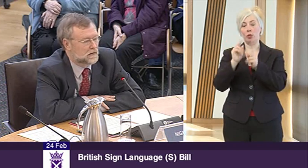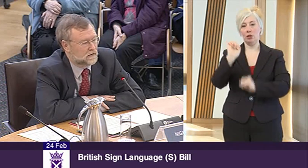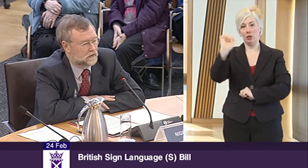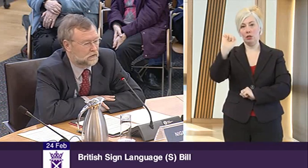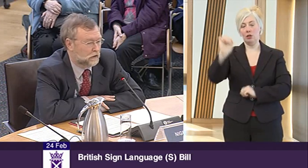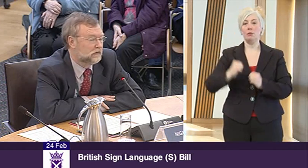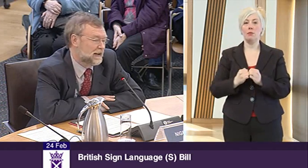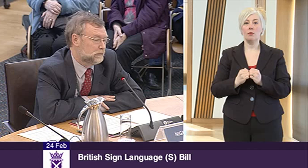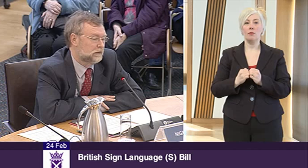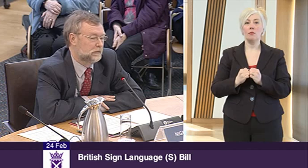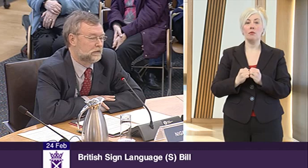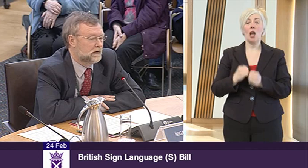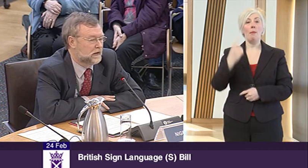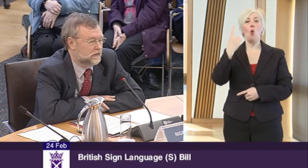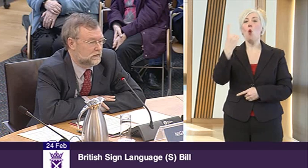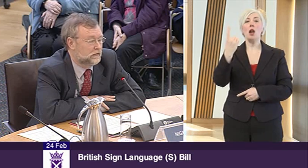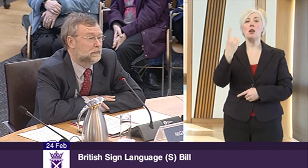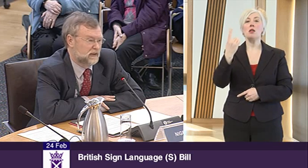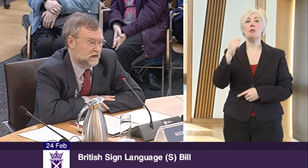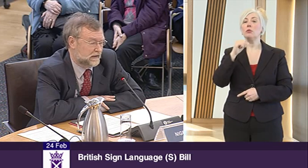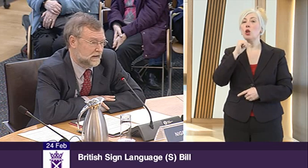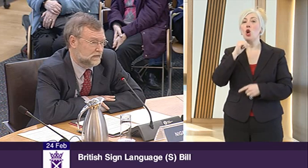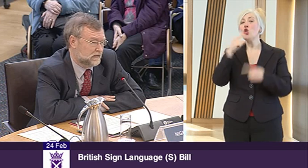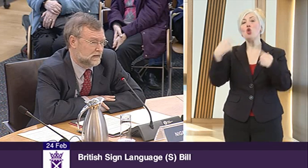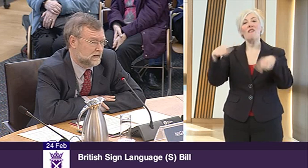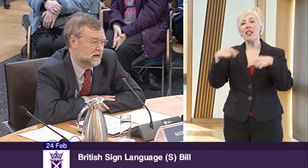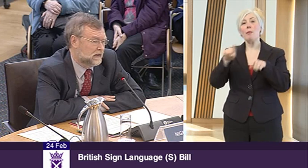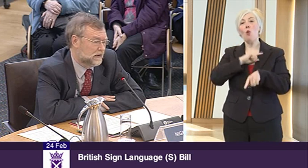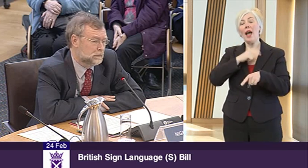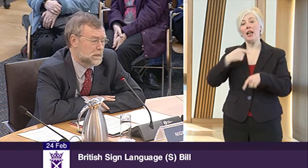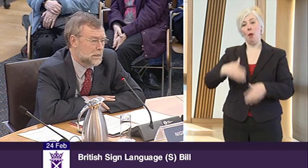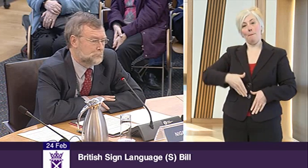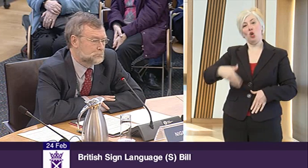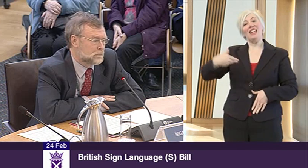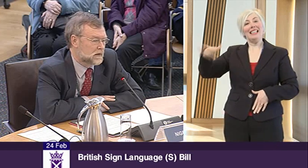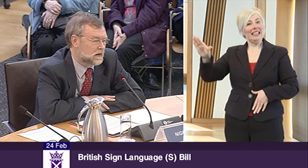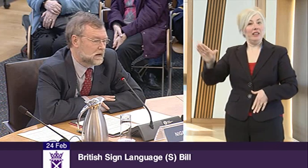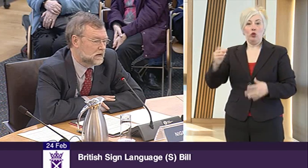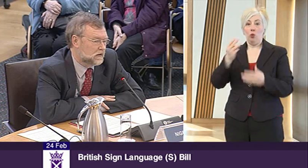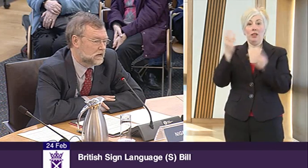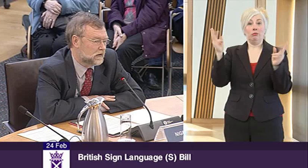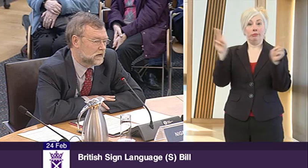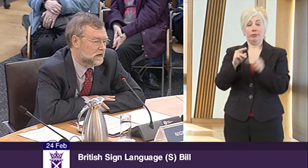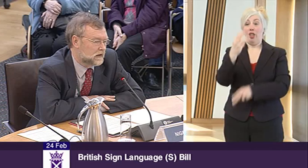one of whom has not been available to us because of maternity leave. Every five or six weeks